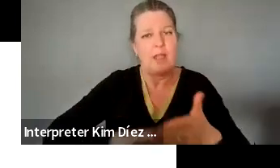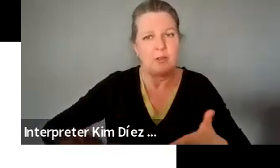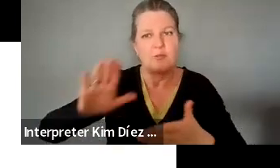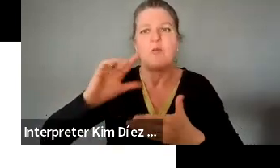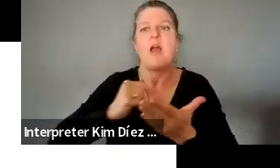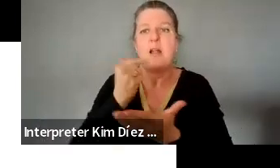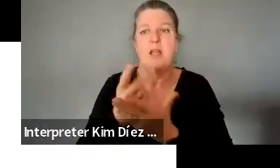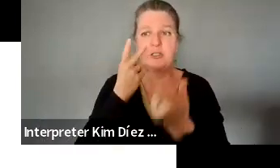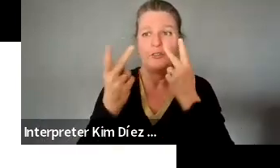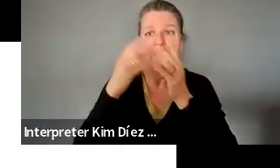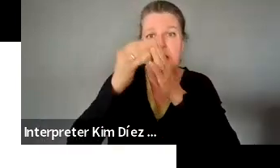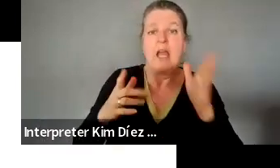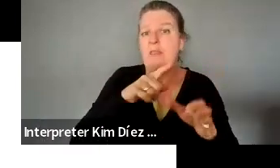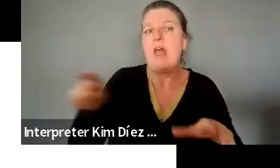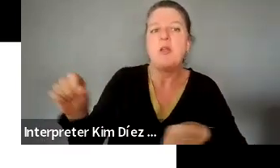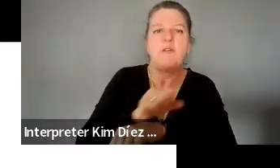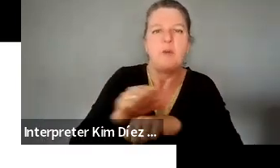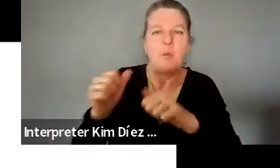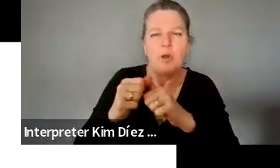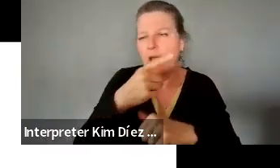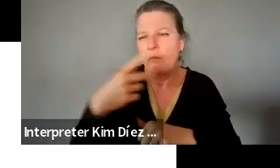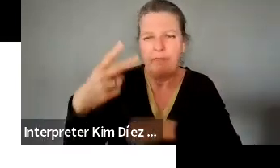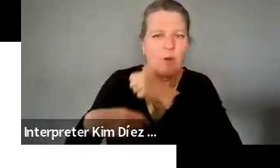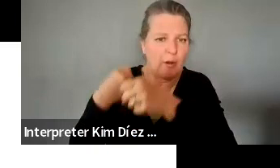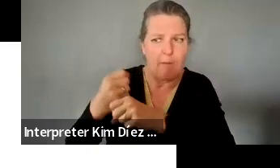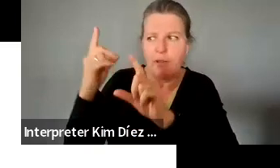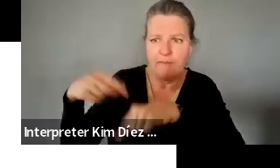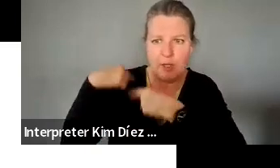for a couple of years in different ways. And then you just get to see them.